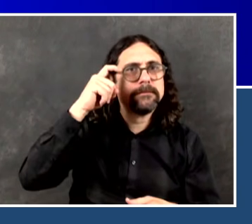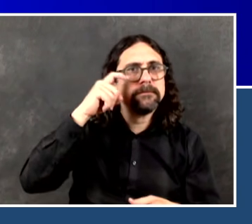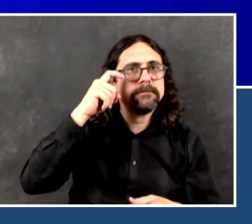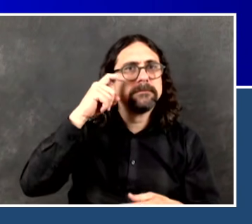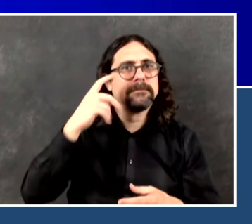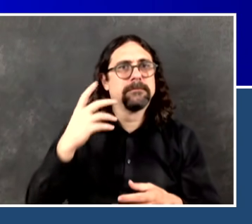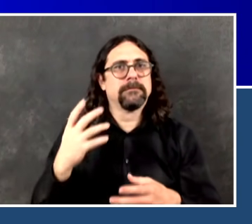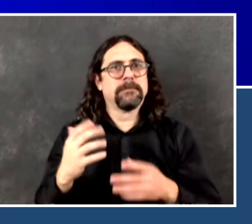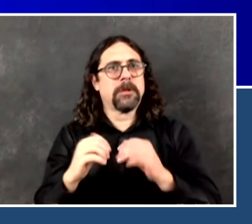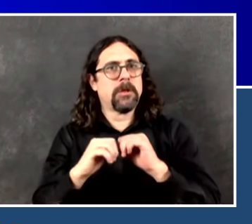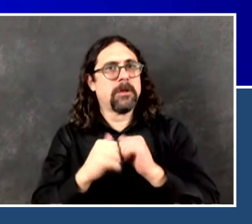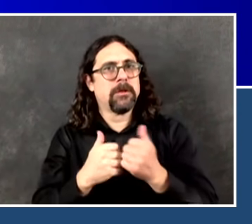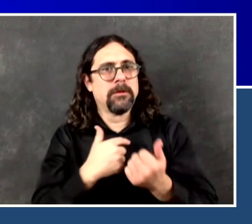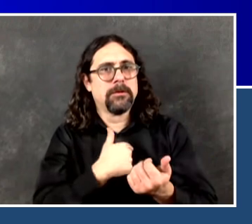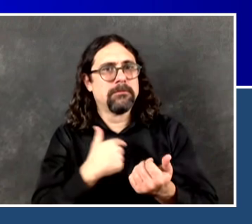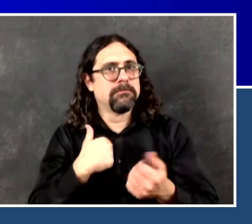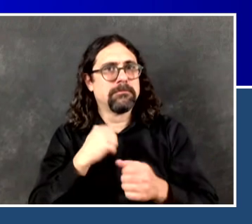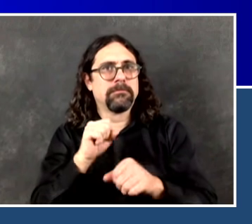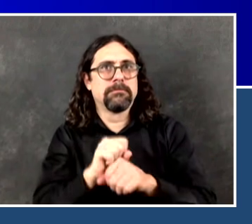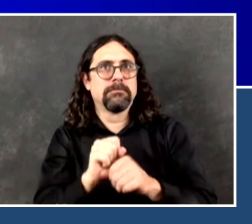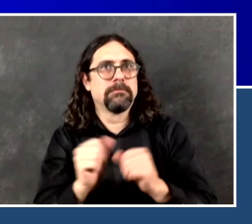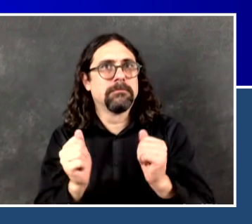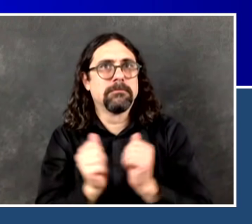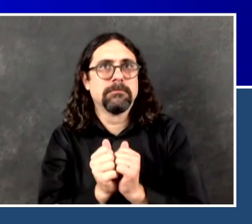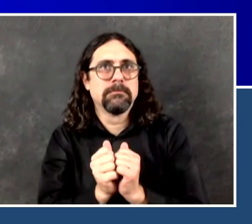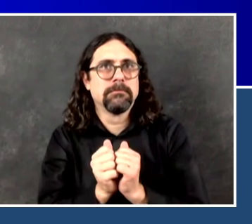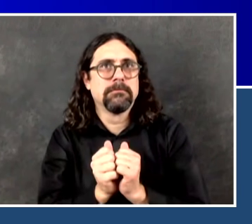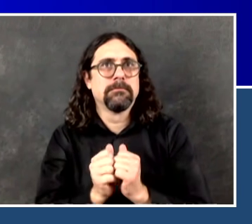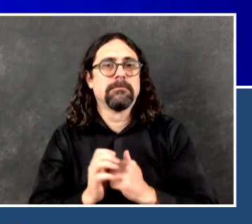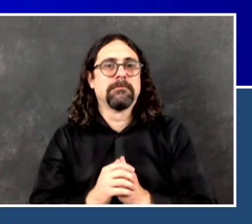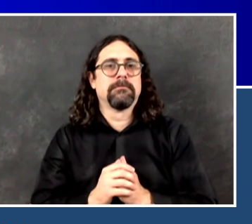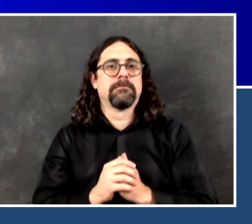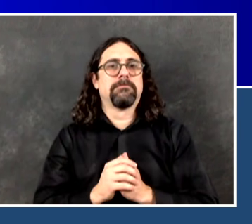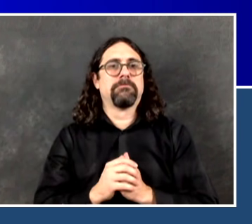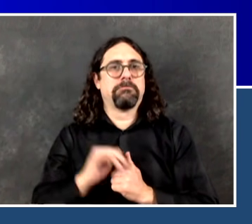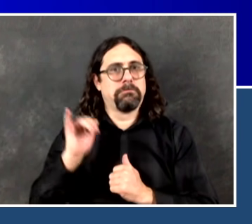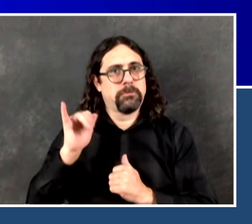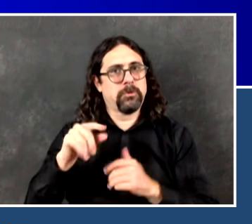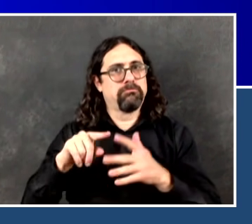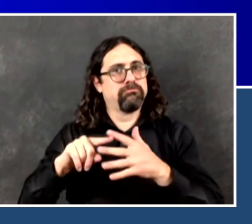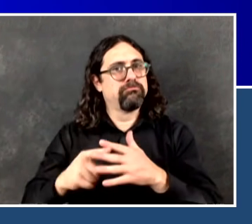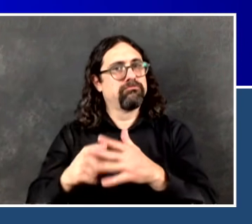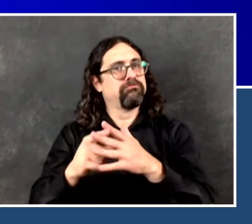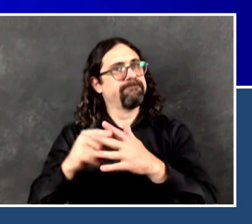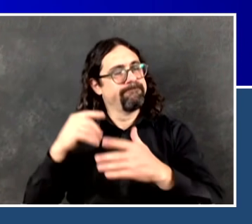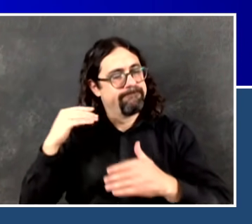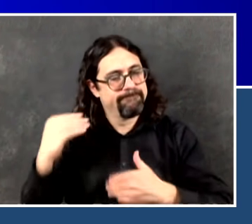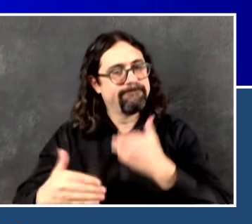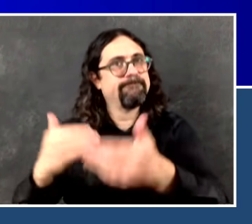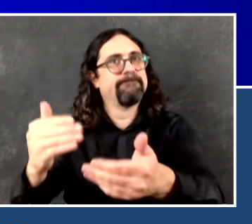PART OF HOW WE BUILD OUR BIGGER PLANS. SO THAT'S IMMIAEDTE.